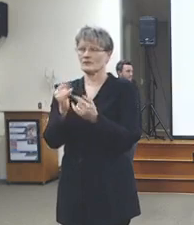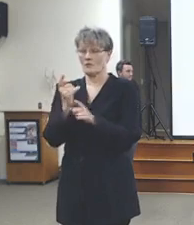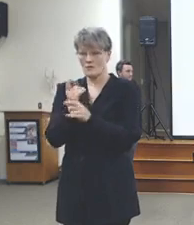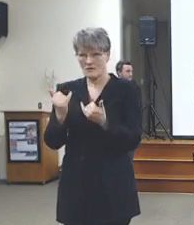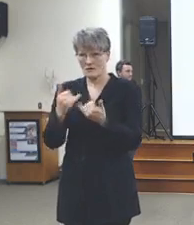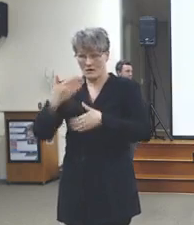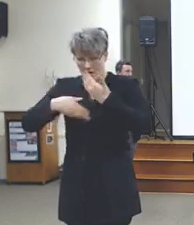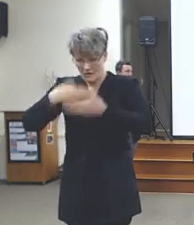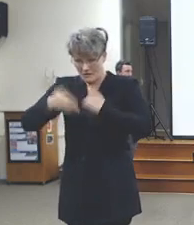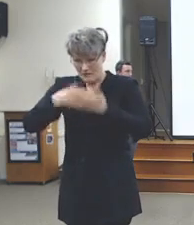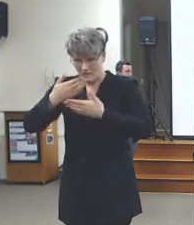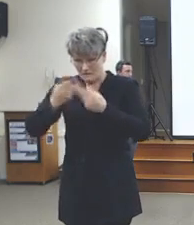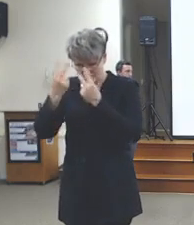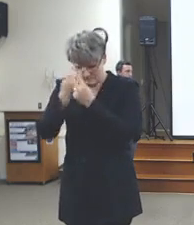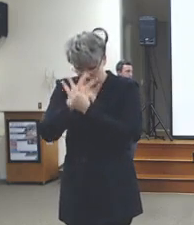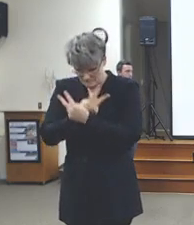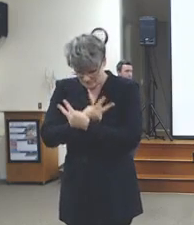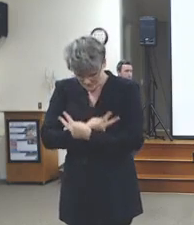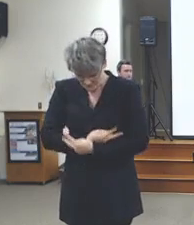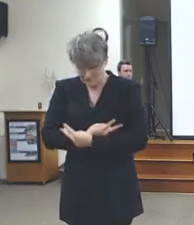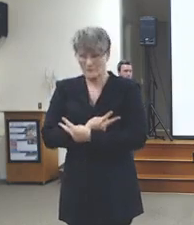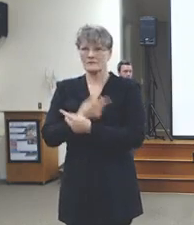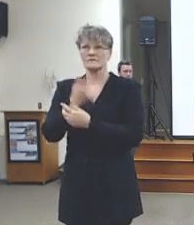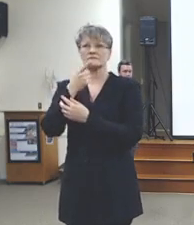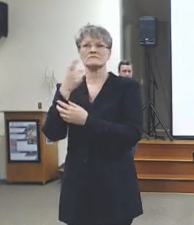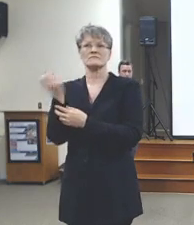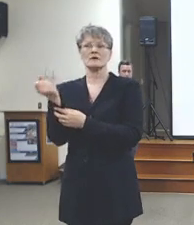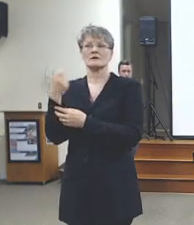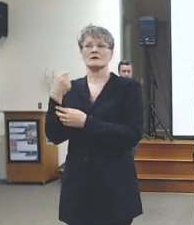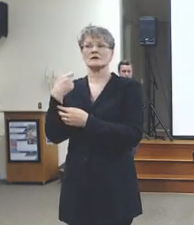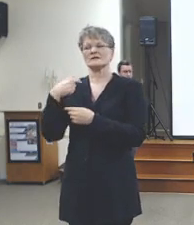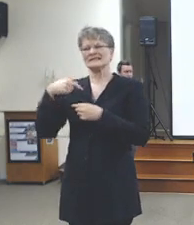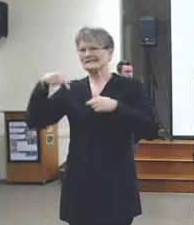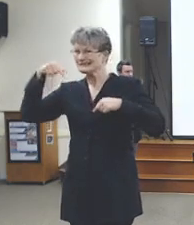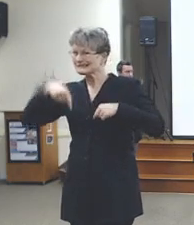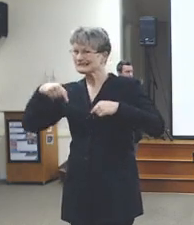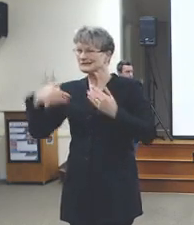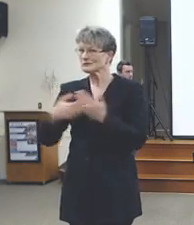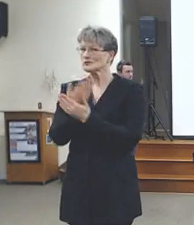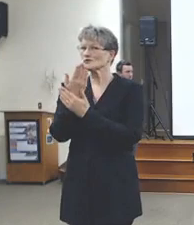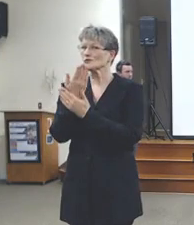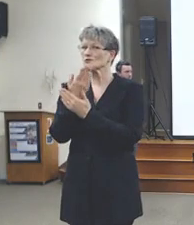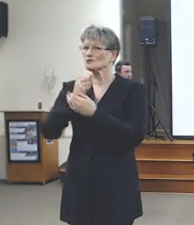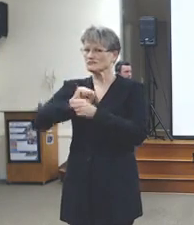of those things out. Because this is this is a new virus, it's not as easy as it is